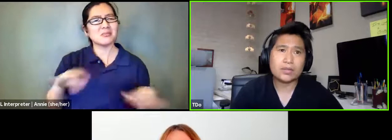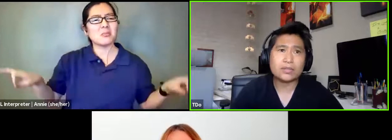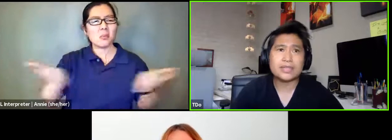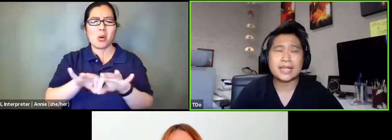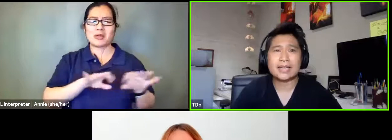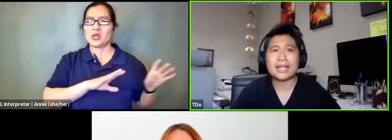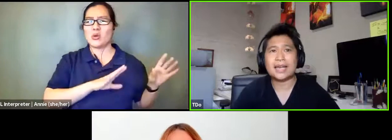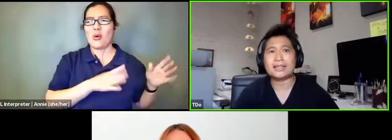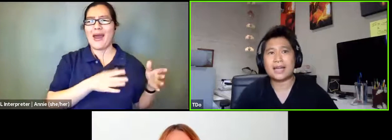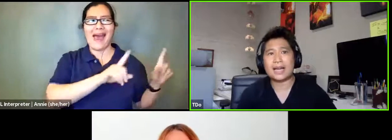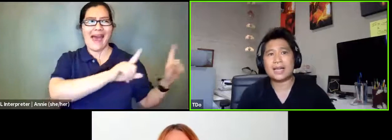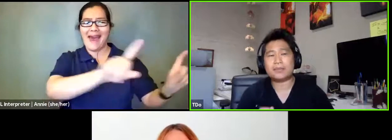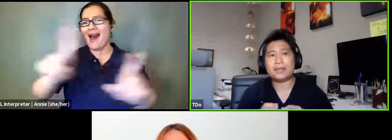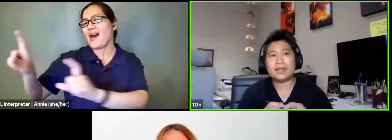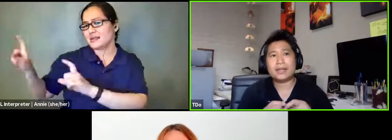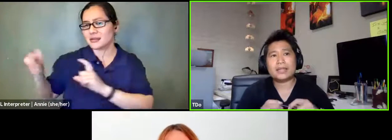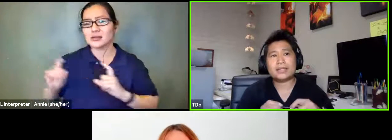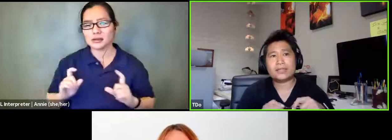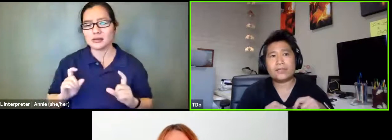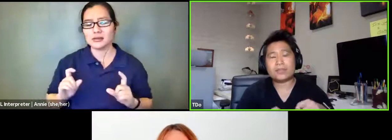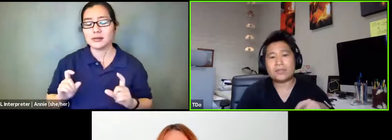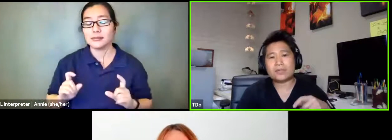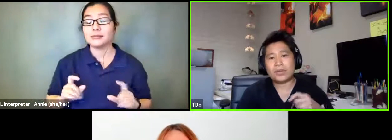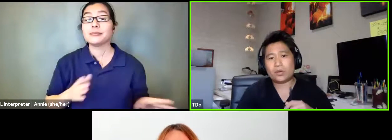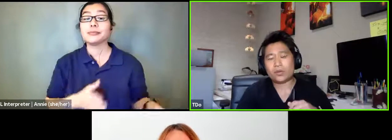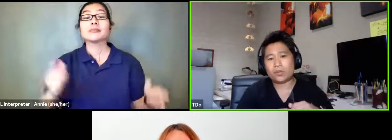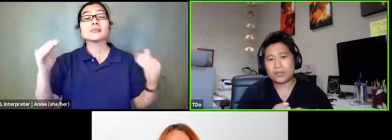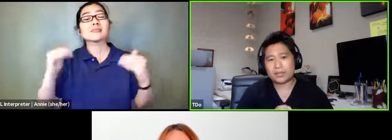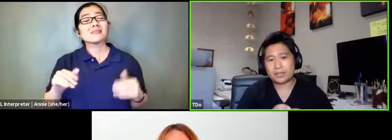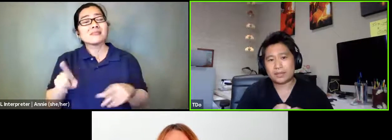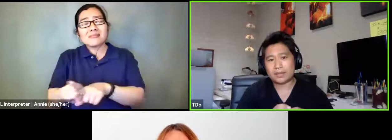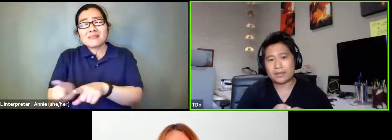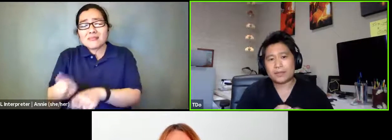Also, dedicate time to lift up these minority voices.